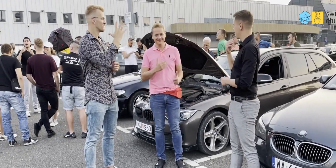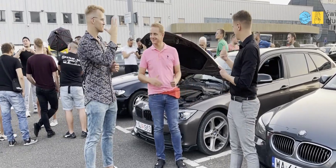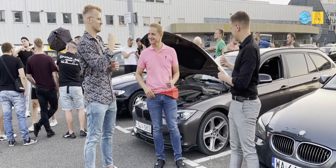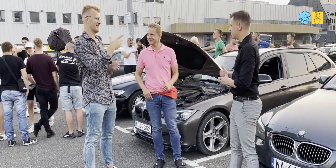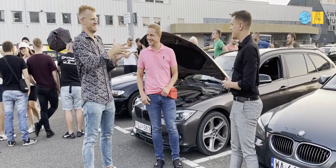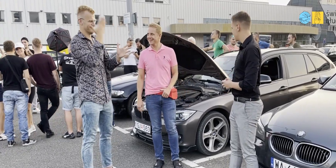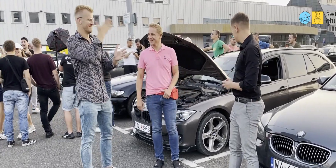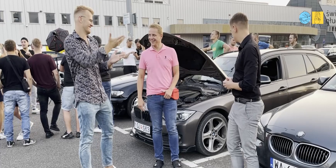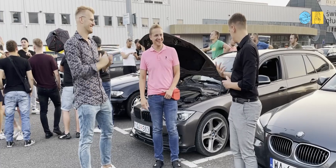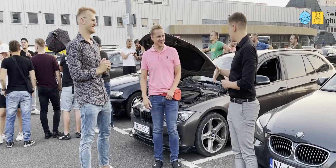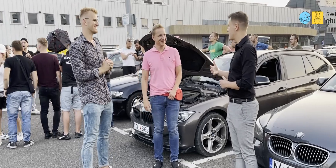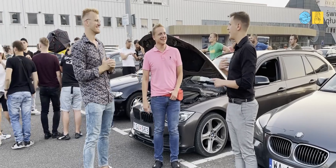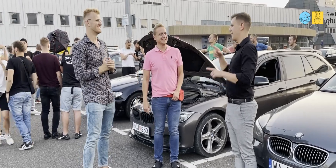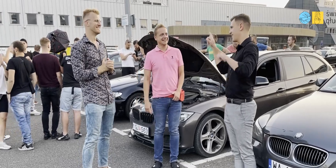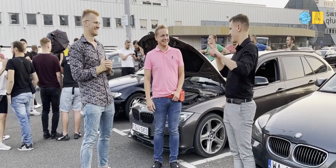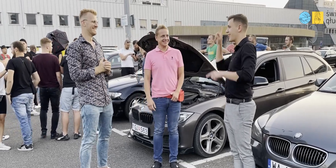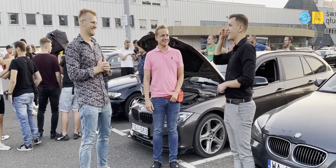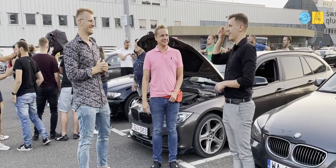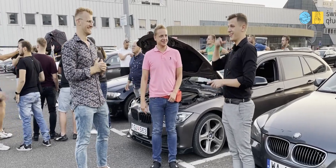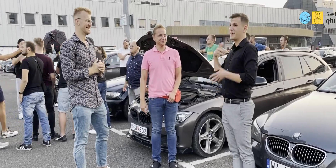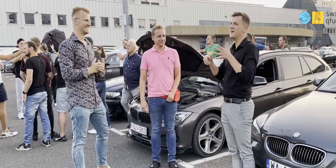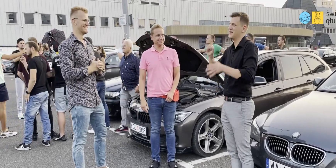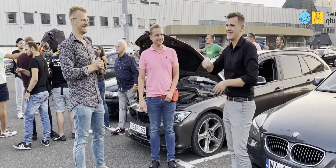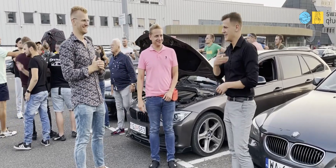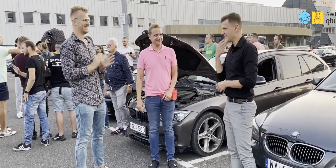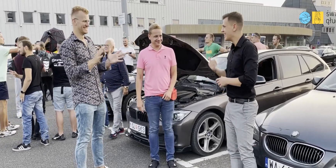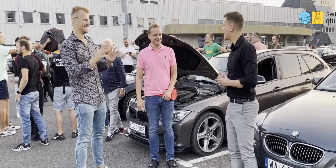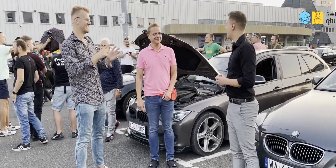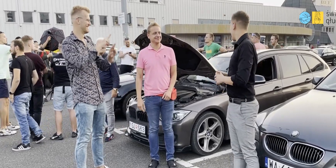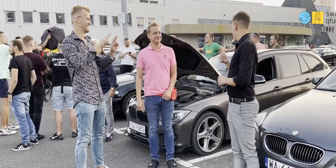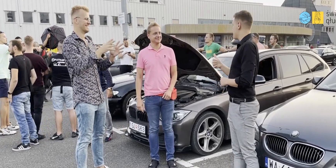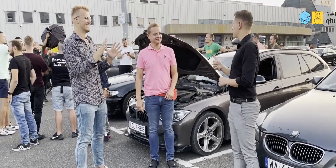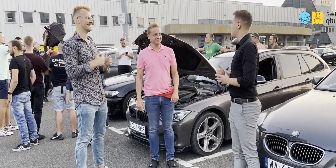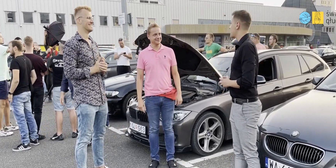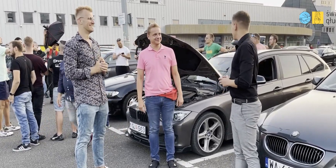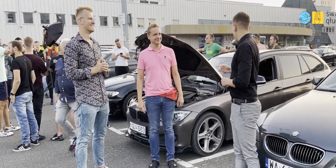I will improvise a little with sign language, maybe you will understand me...